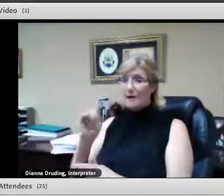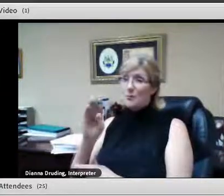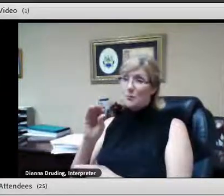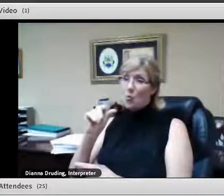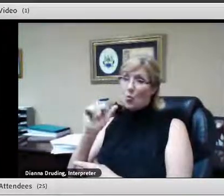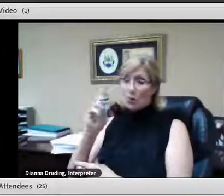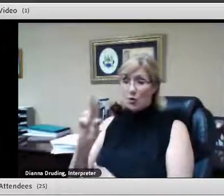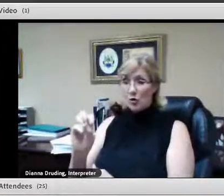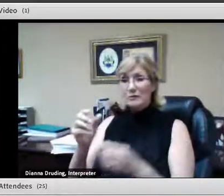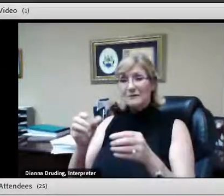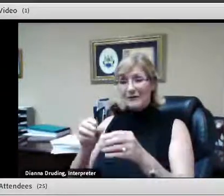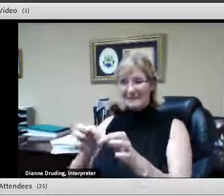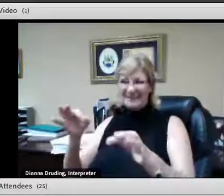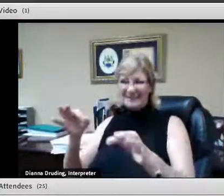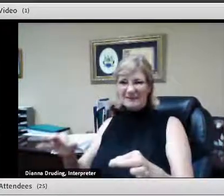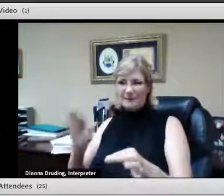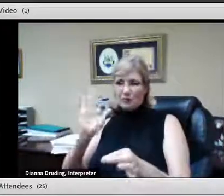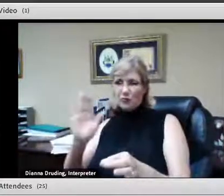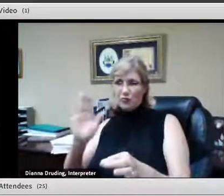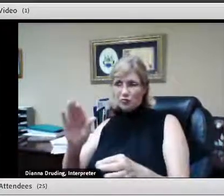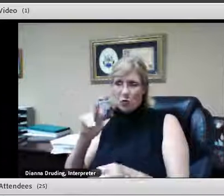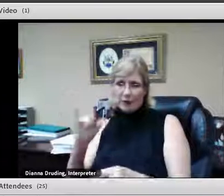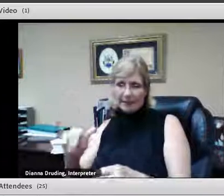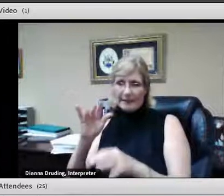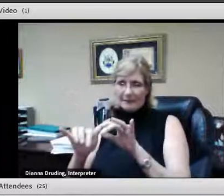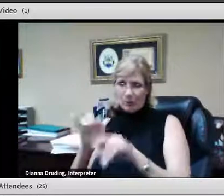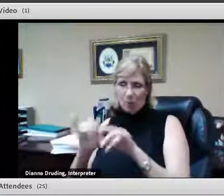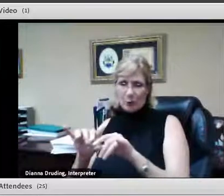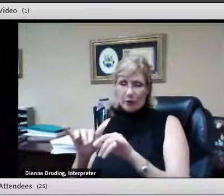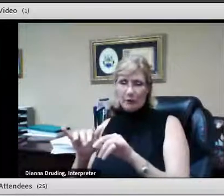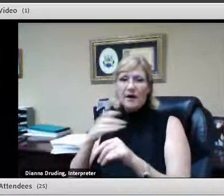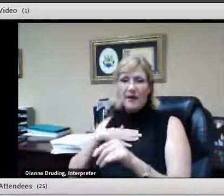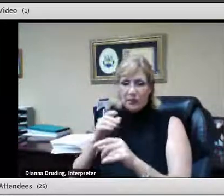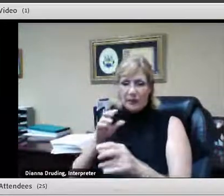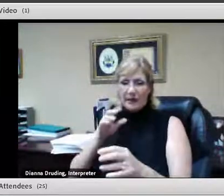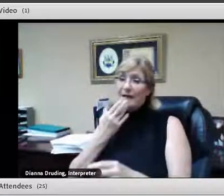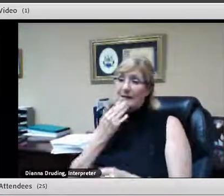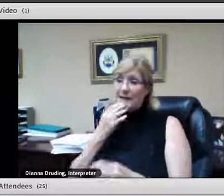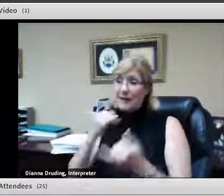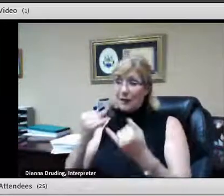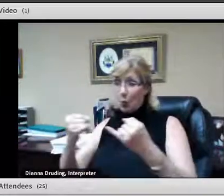You hook those little colored wires up to the -- Here's my draw tool here.